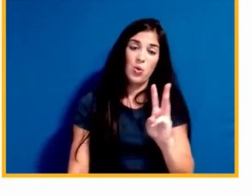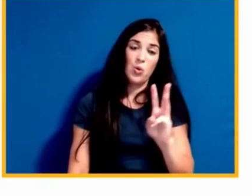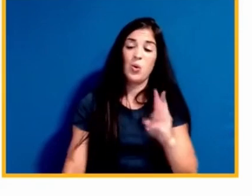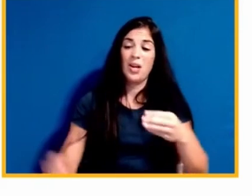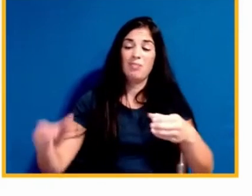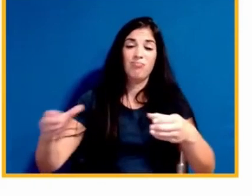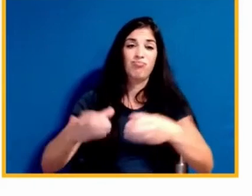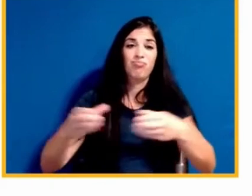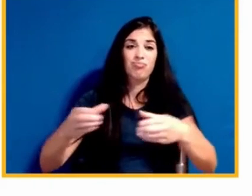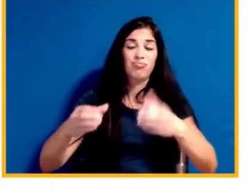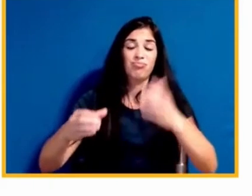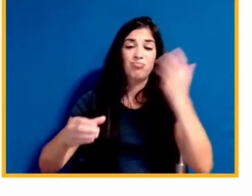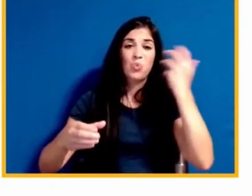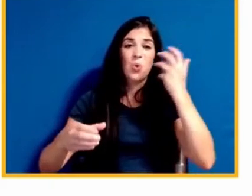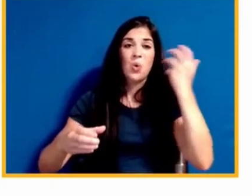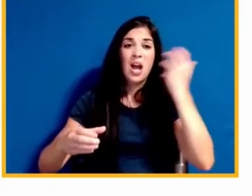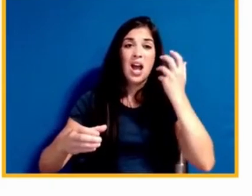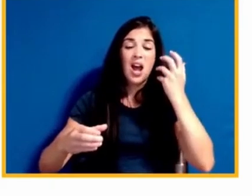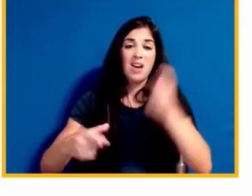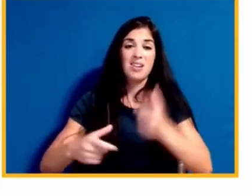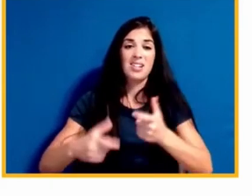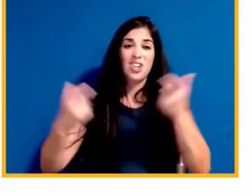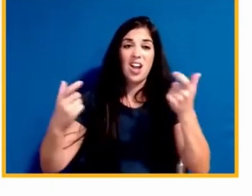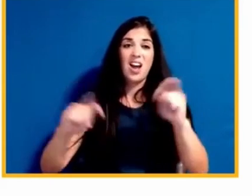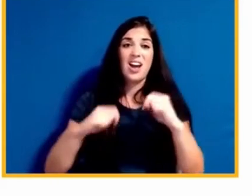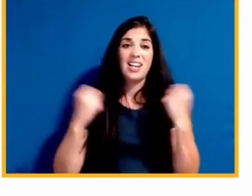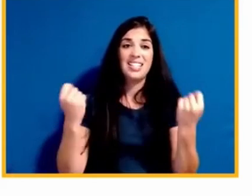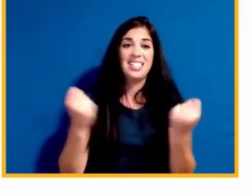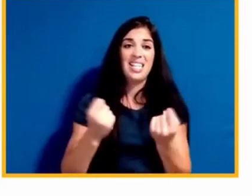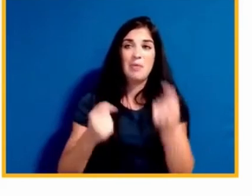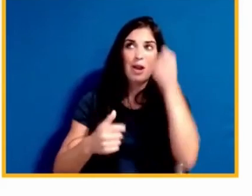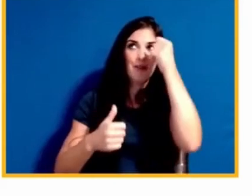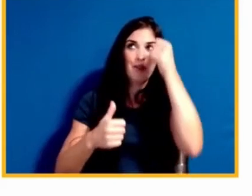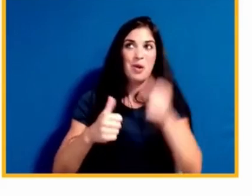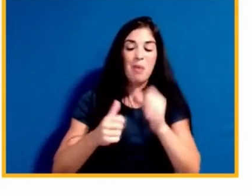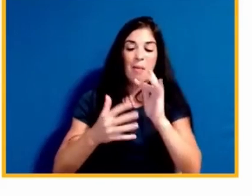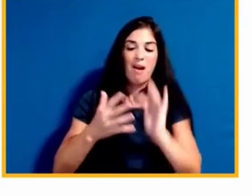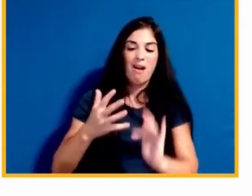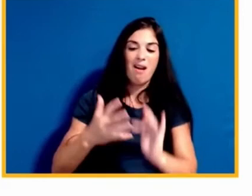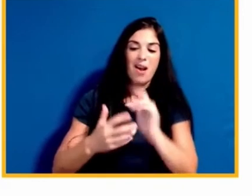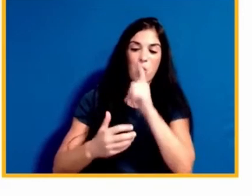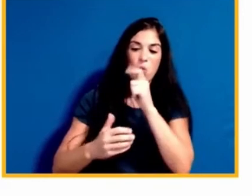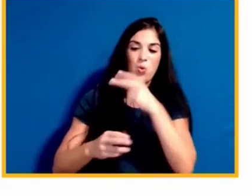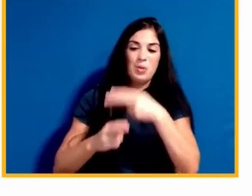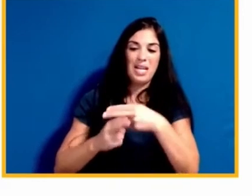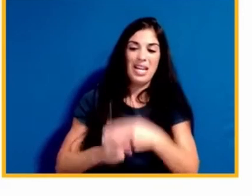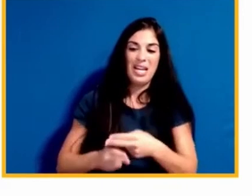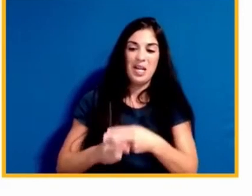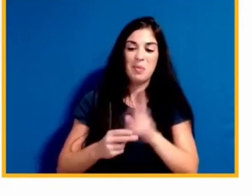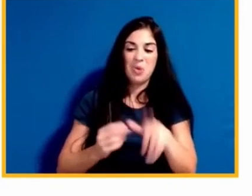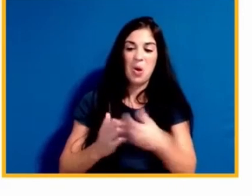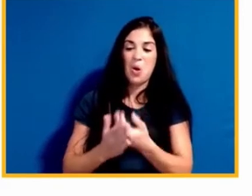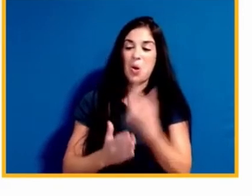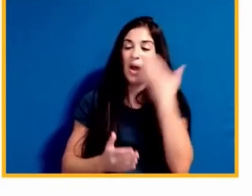a massive massive team. I can't even remember all the names of everybody on A.V. but please please please